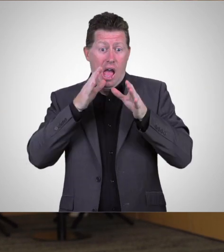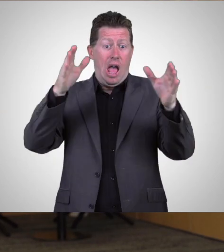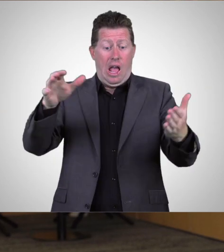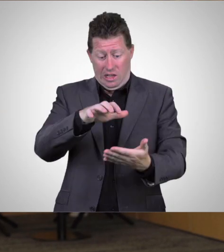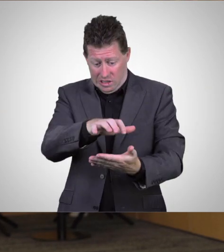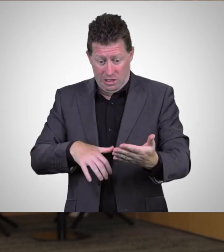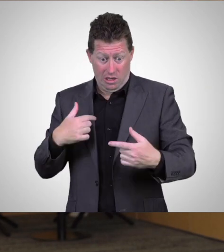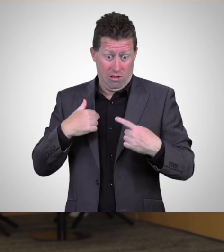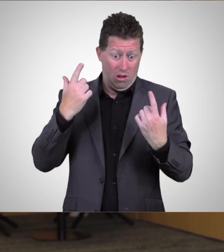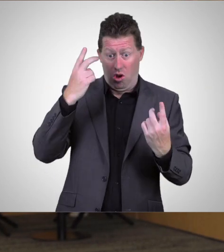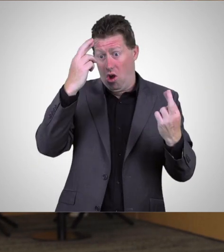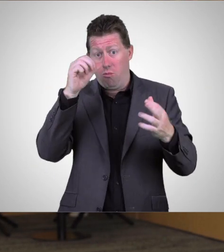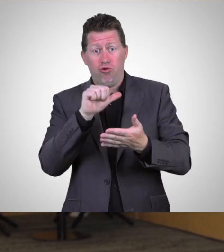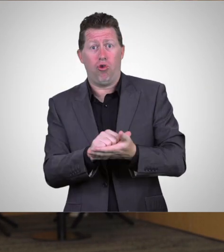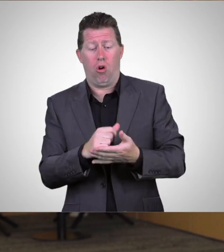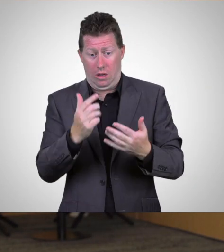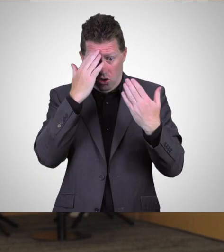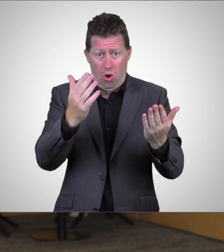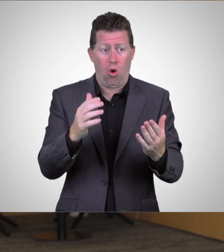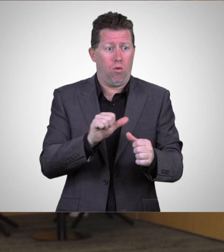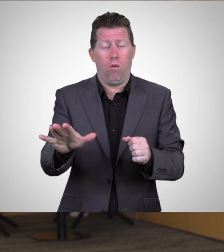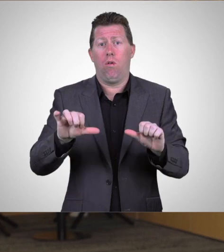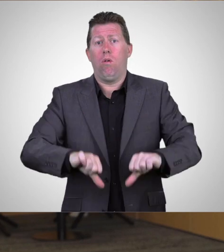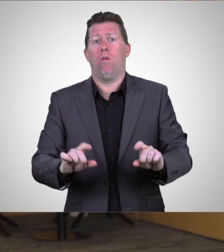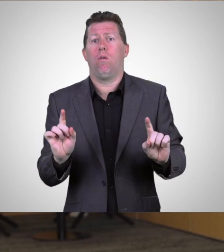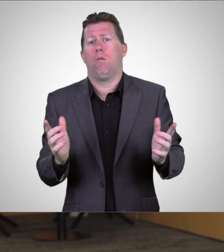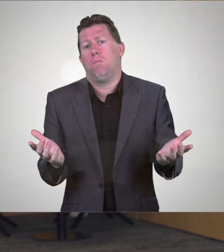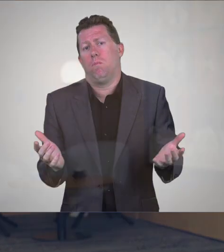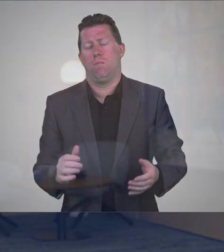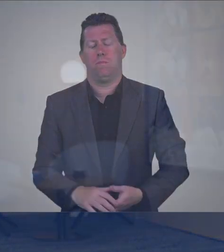and they haven't actually worked out where their strengths and weaknesses are along the way.